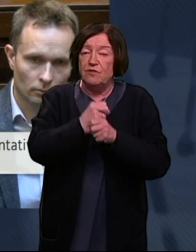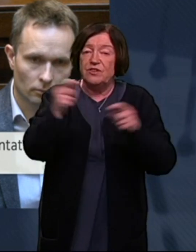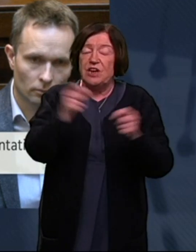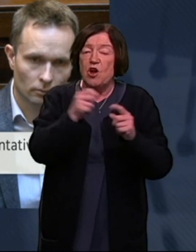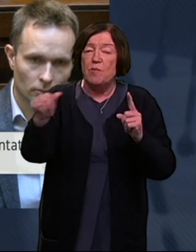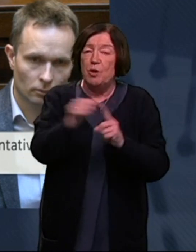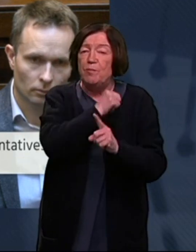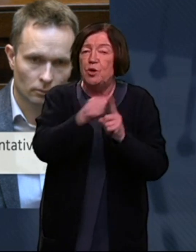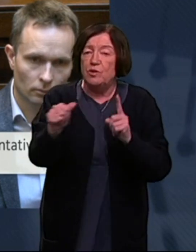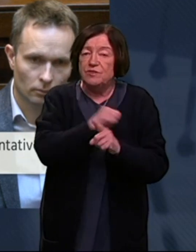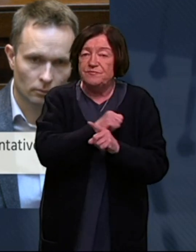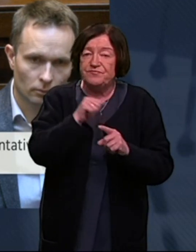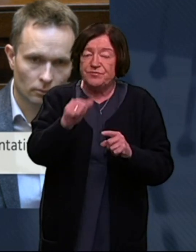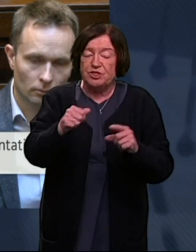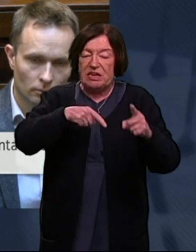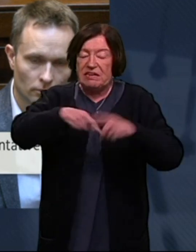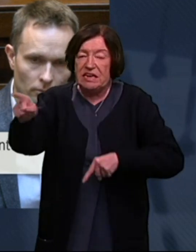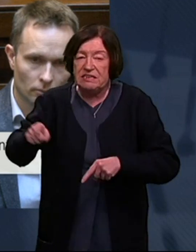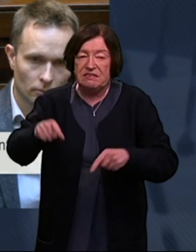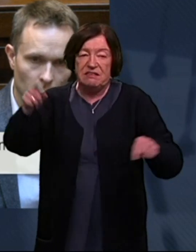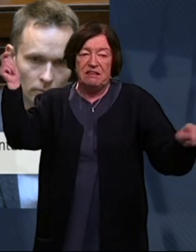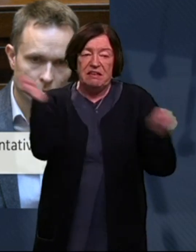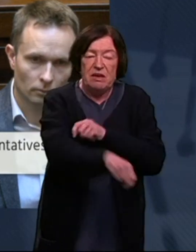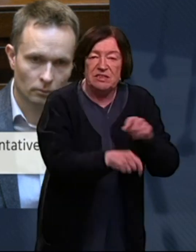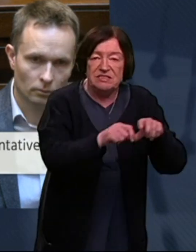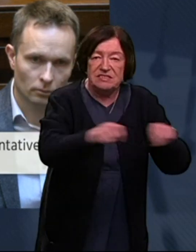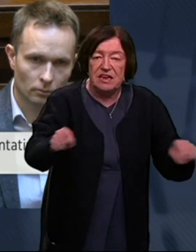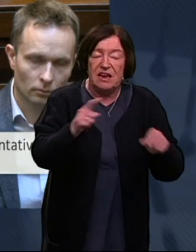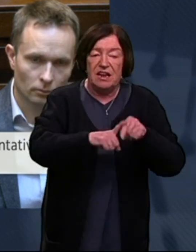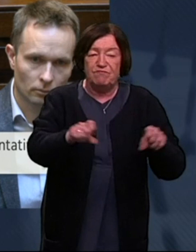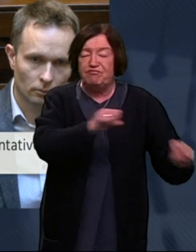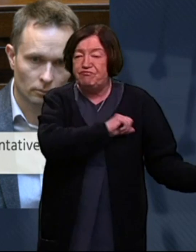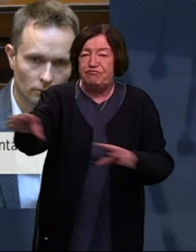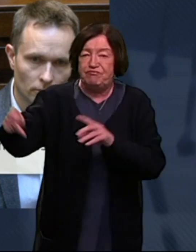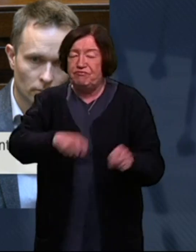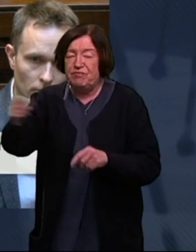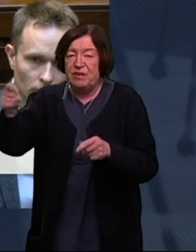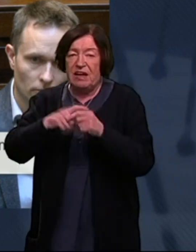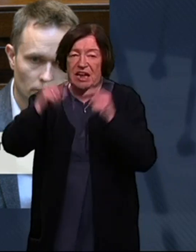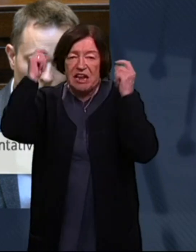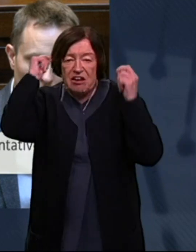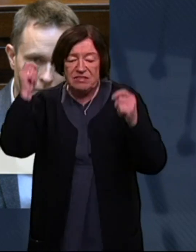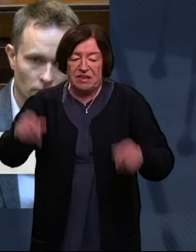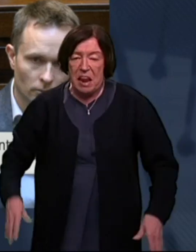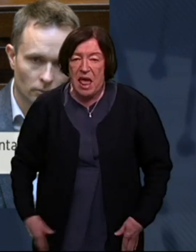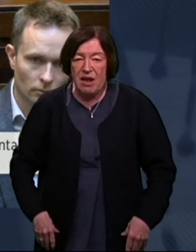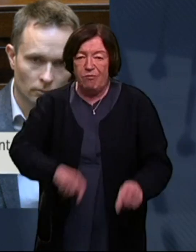They are kicked, hit with sticks and thrown around by the tail, ears and legs at marts.